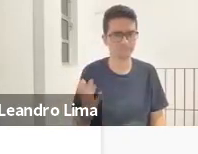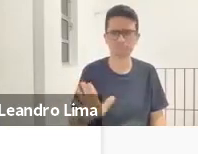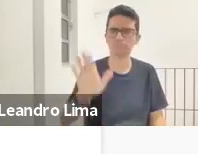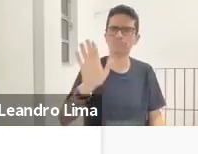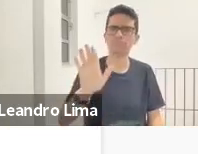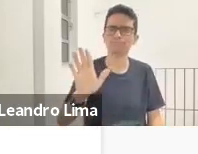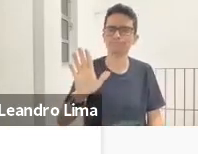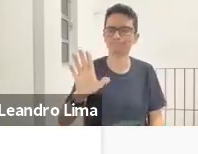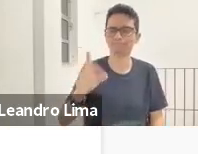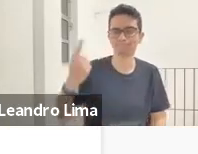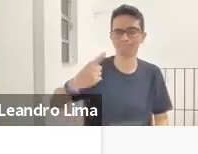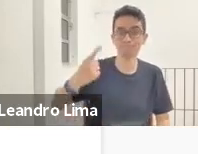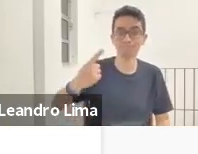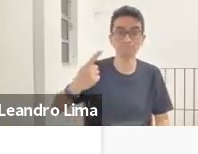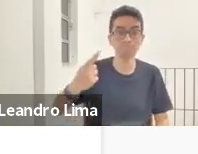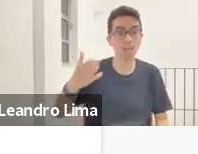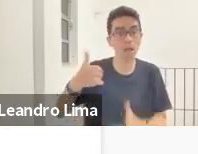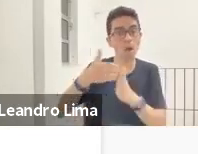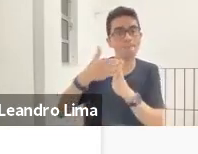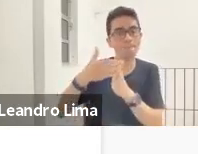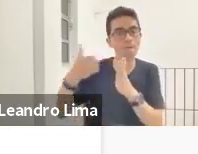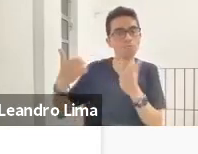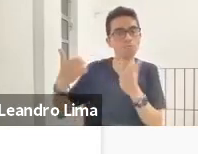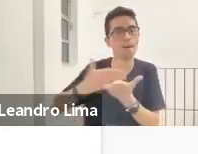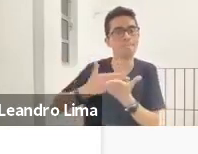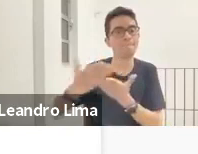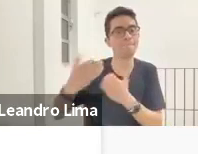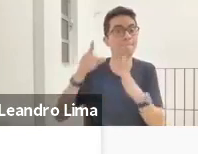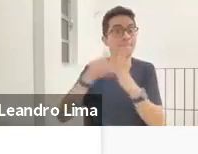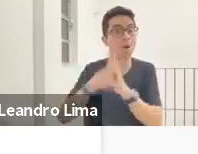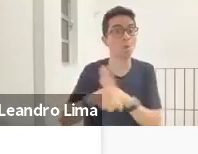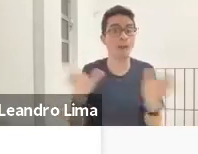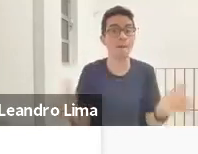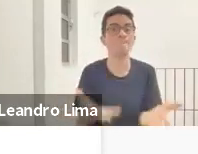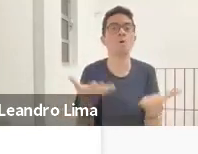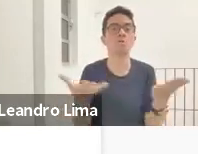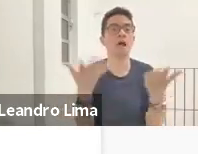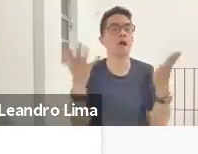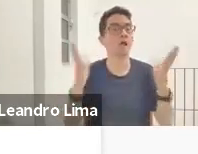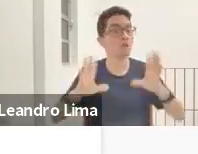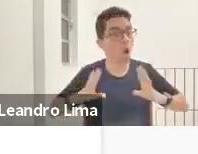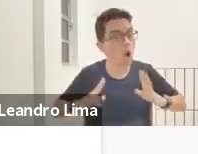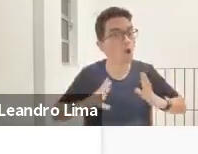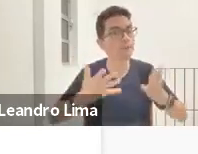question But I the first part of the question how to encourage students, teachers to continue debating teaching methods and Vivi if you could help me, are